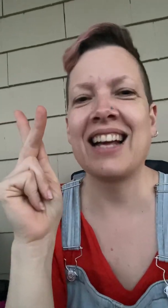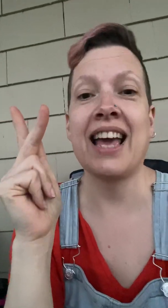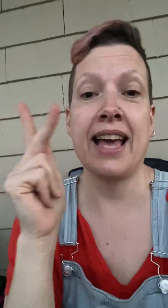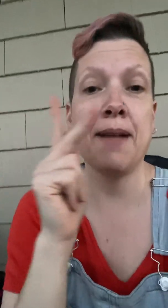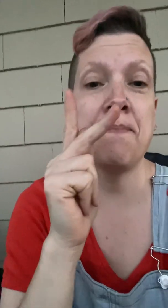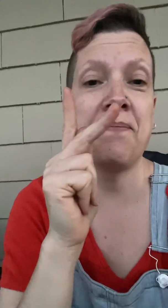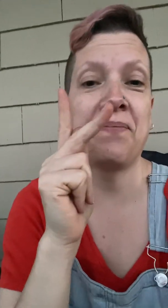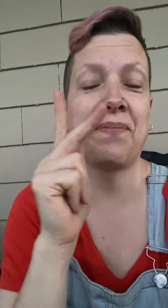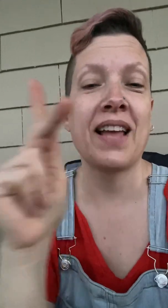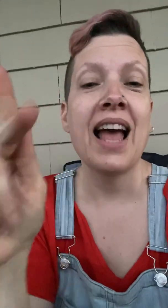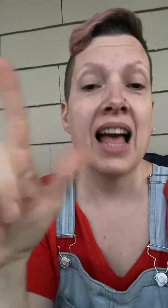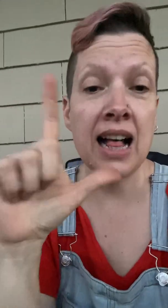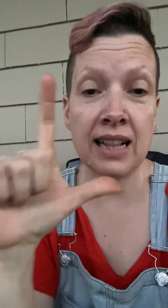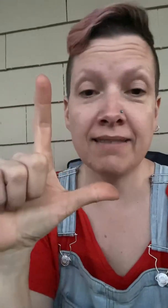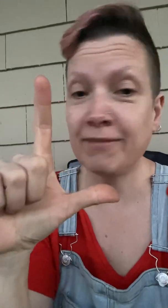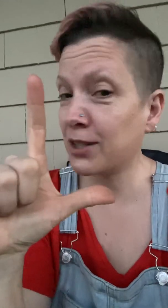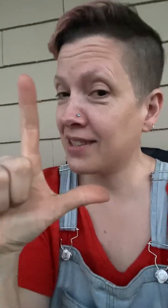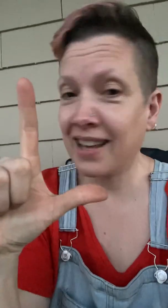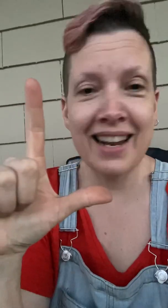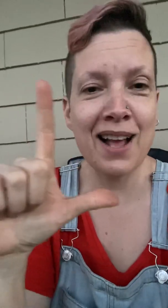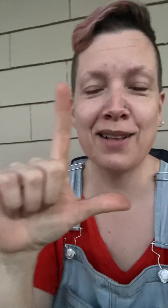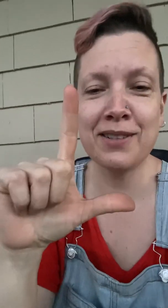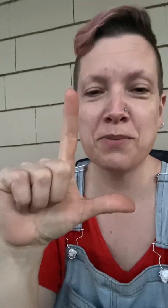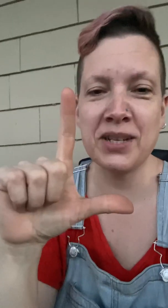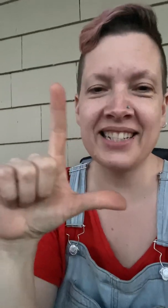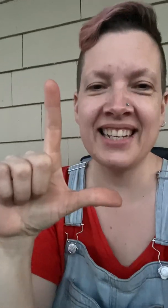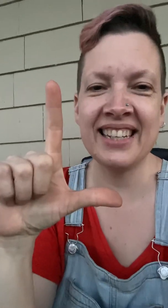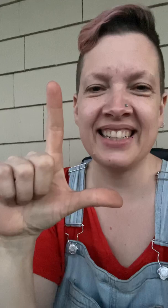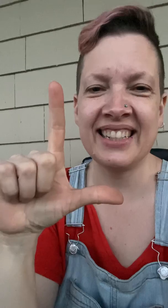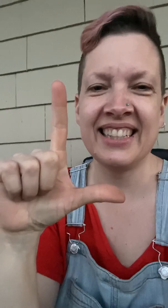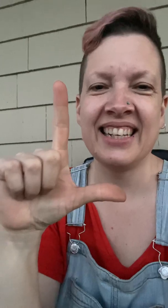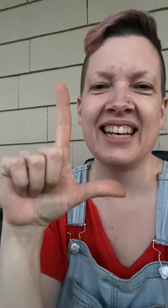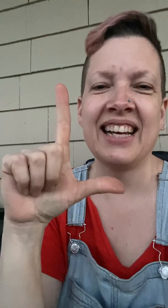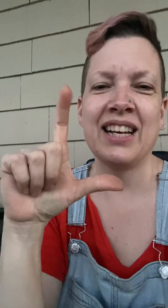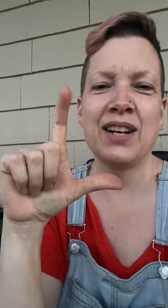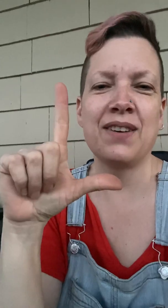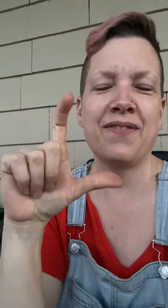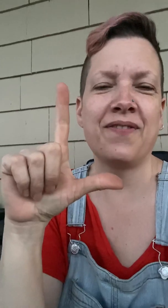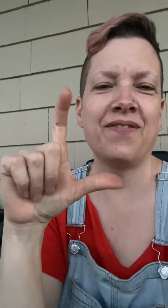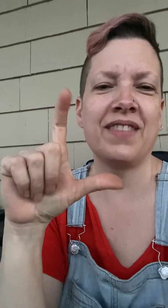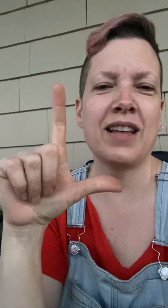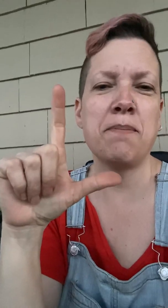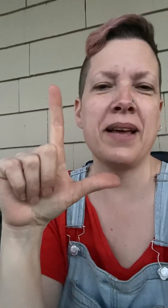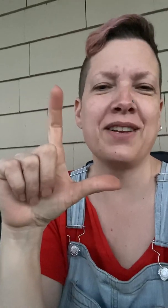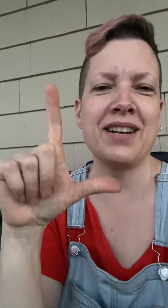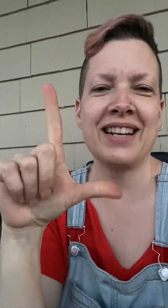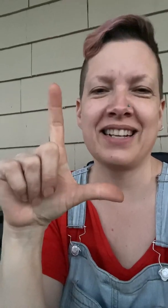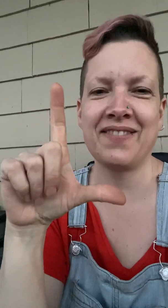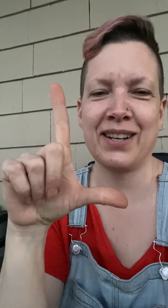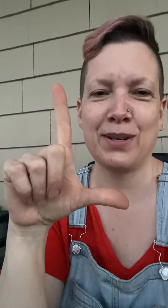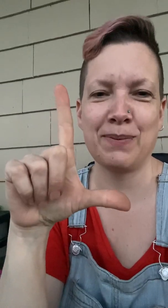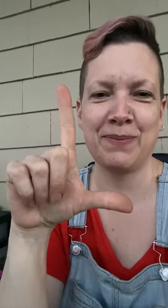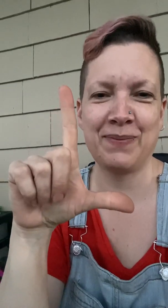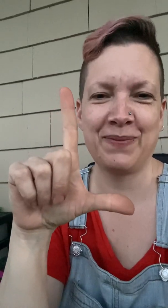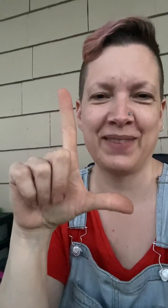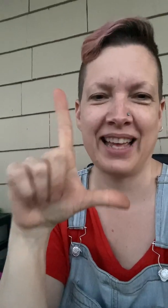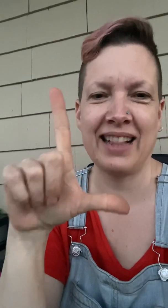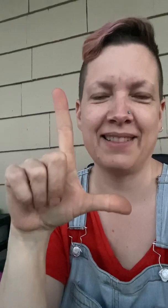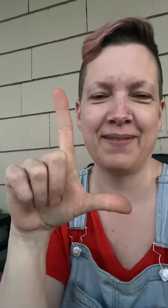K. L looks like an L, super easy. Your thumb and your index finger... L.